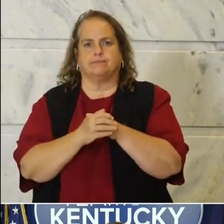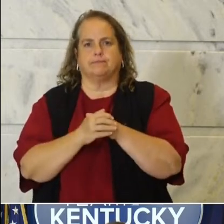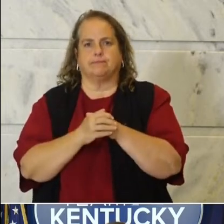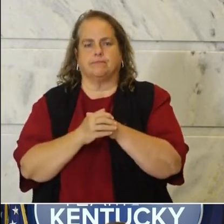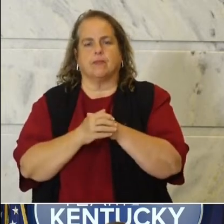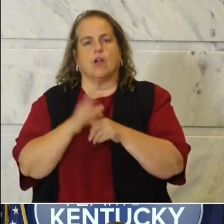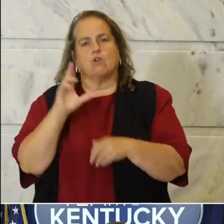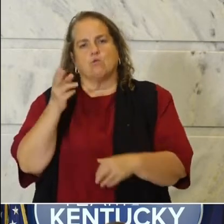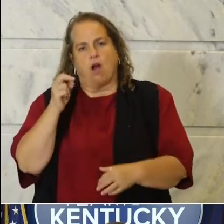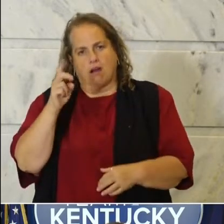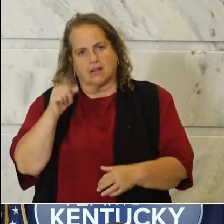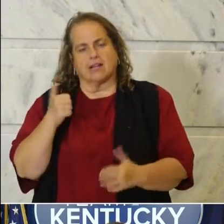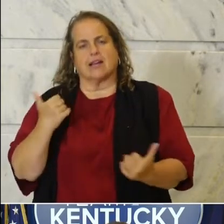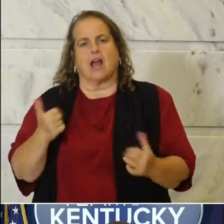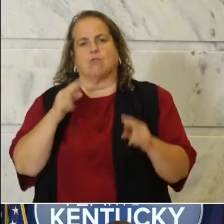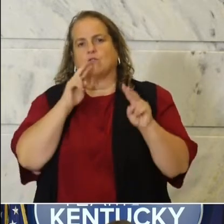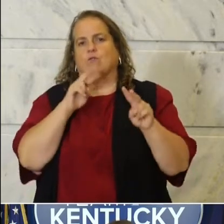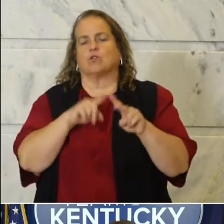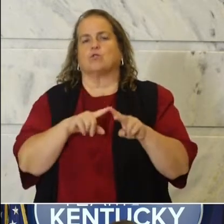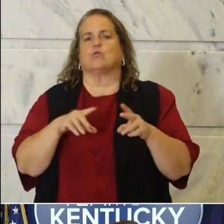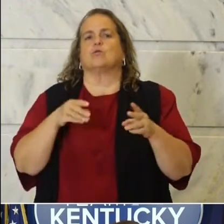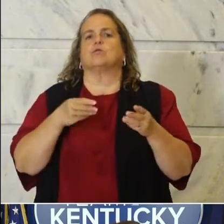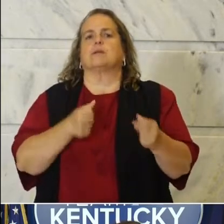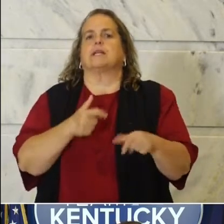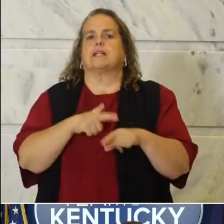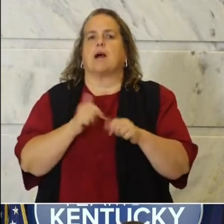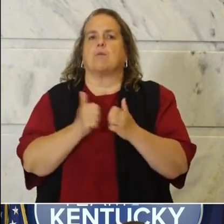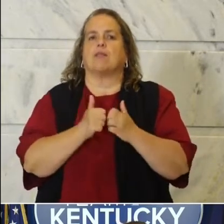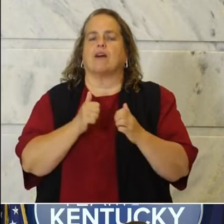spending time with family, including her four grandchildren.